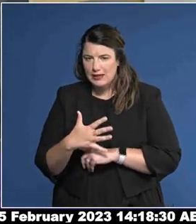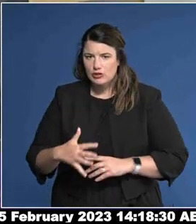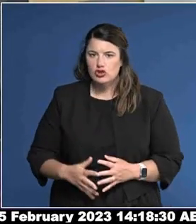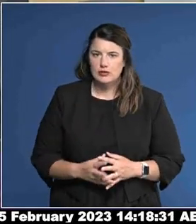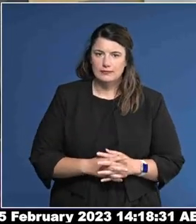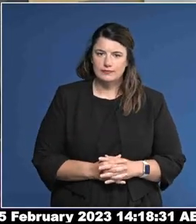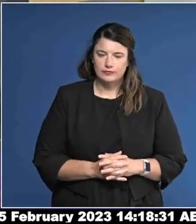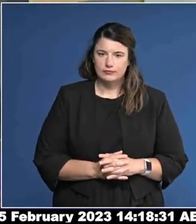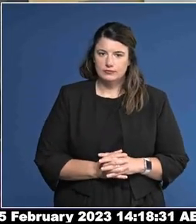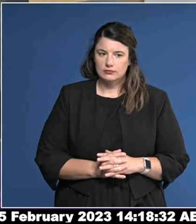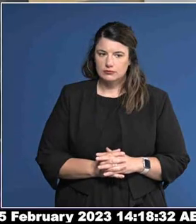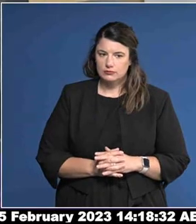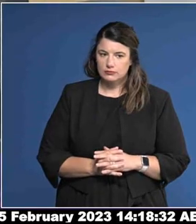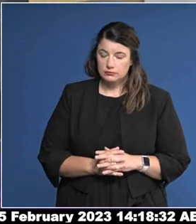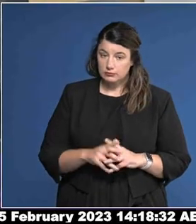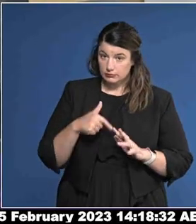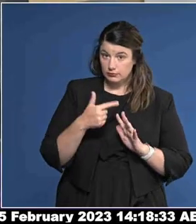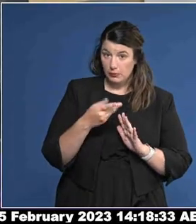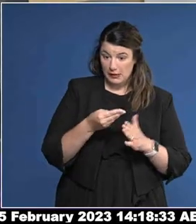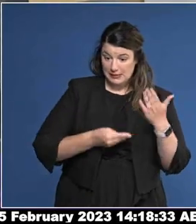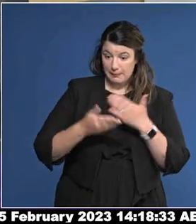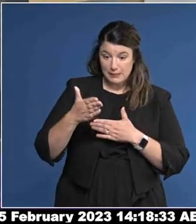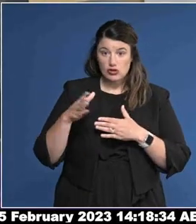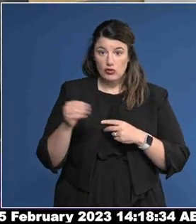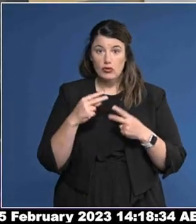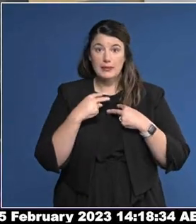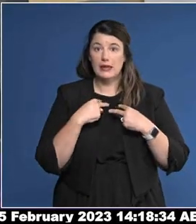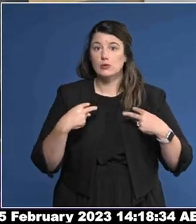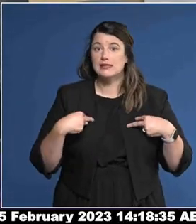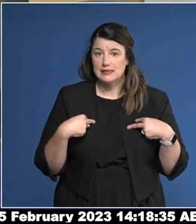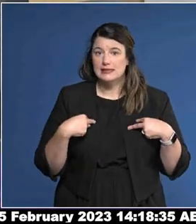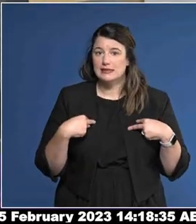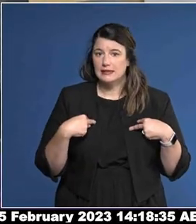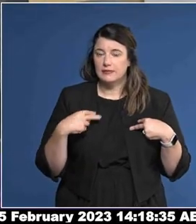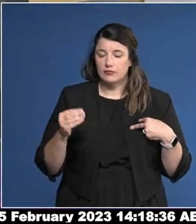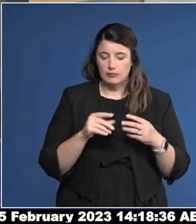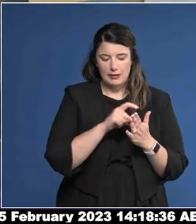That reflects the submission made by Counsel Assisting at paragraph 361.